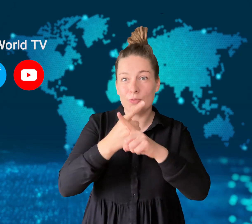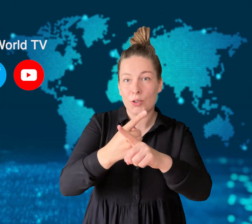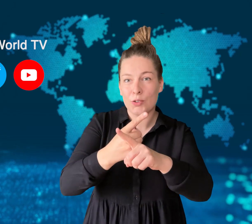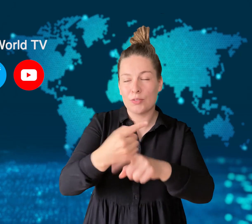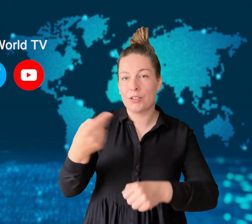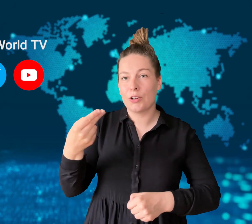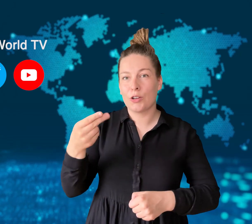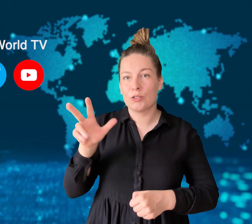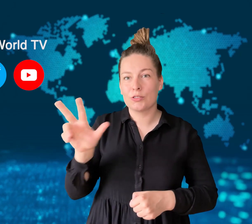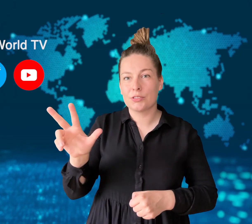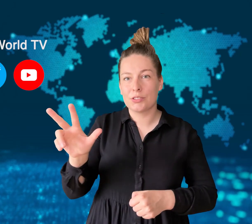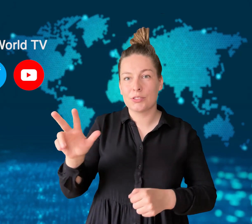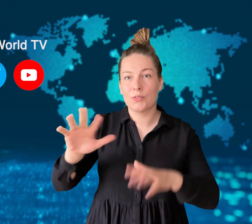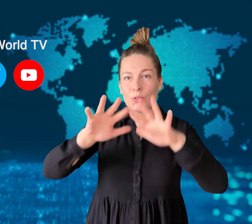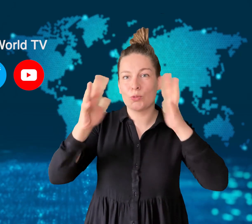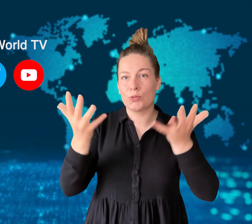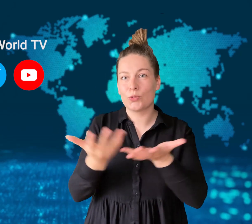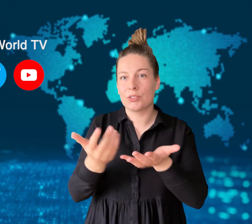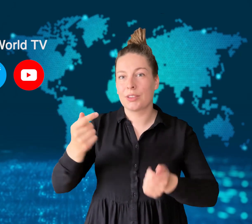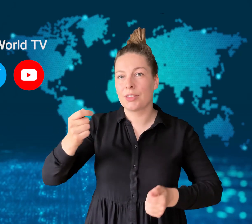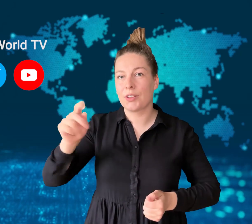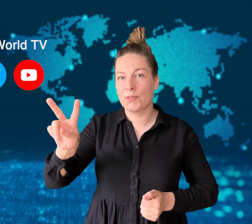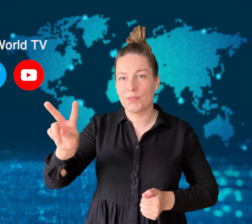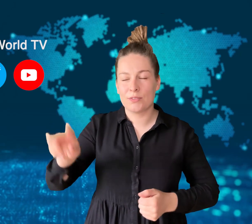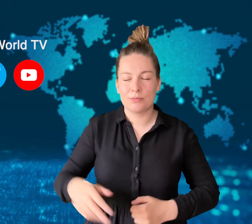to get new video updates!